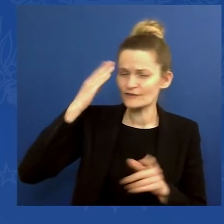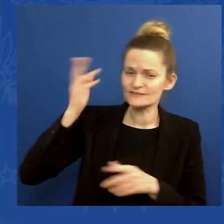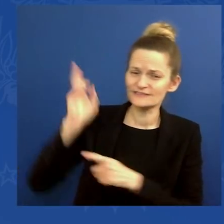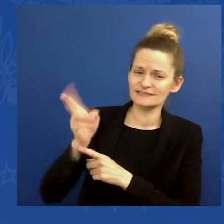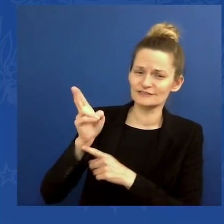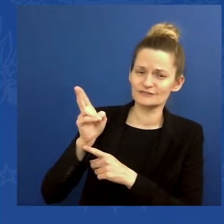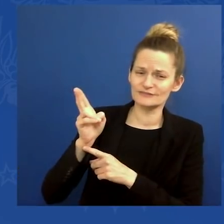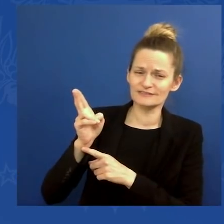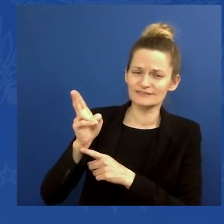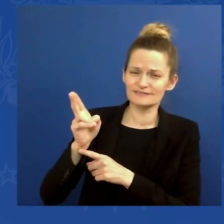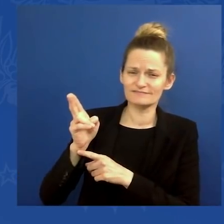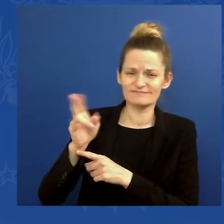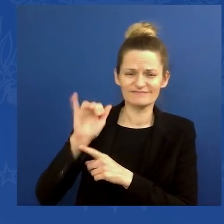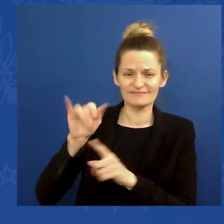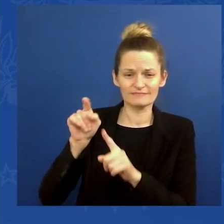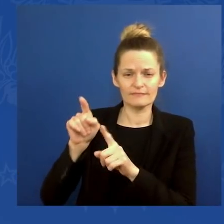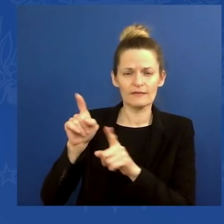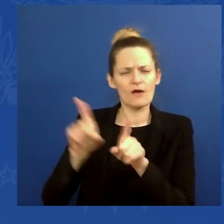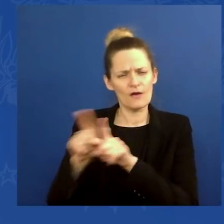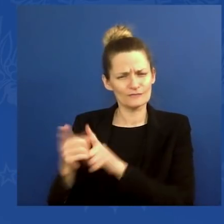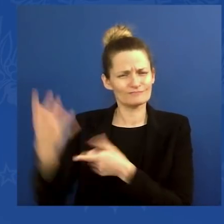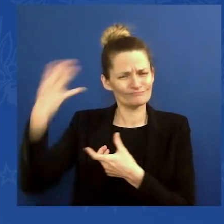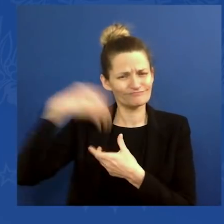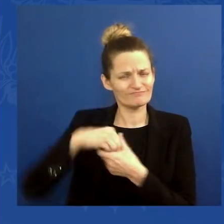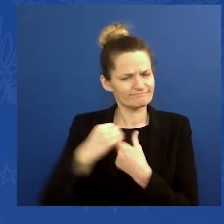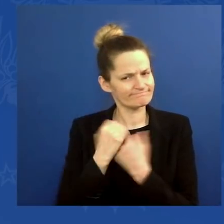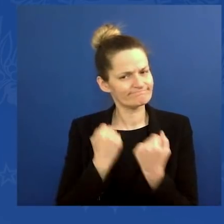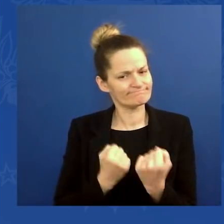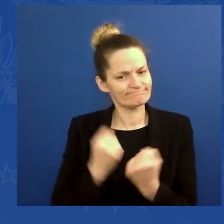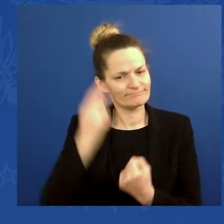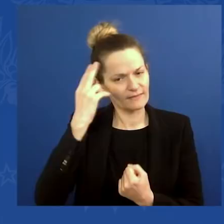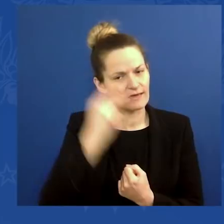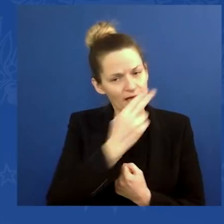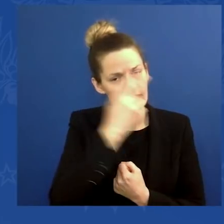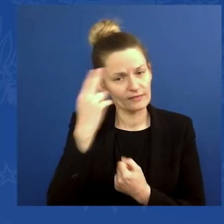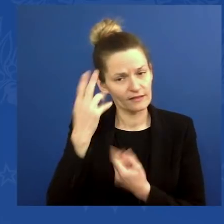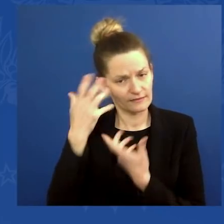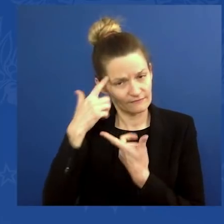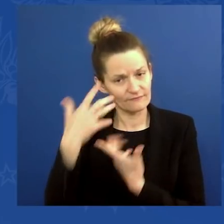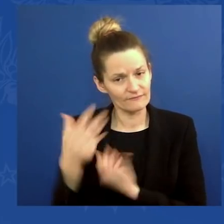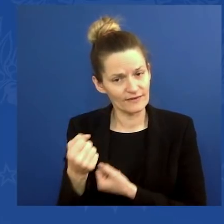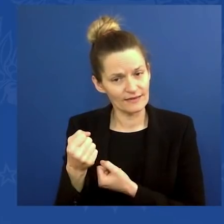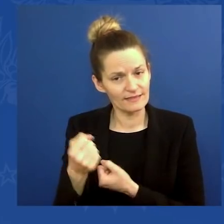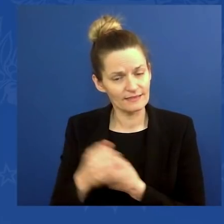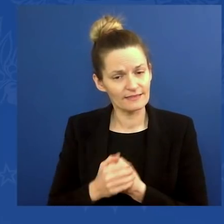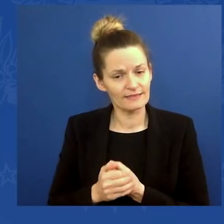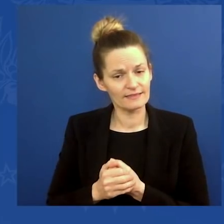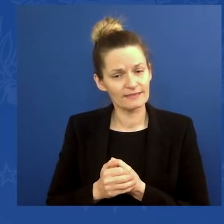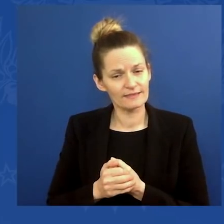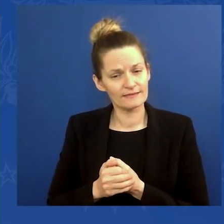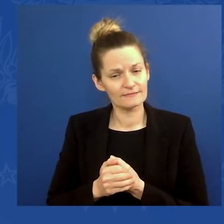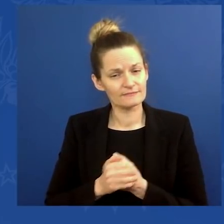was accompanied by a deep Catholic faith. He talks about his mother and father quite a bit